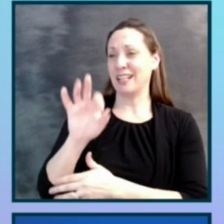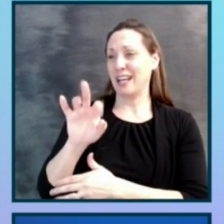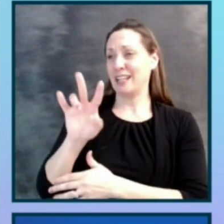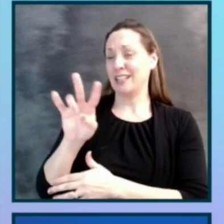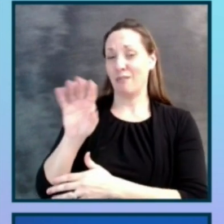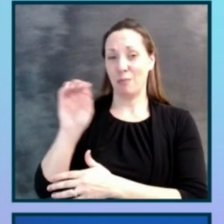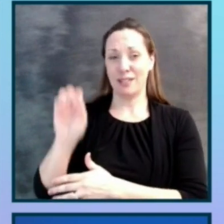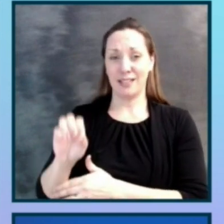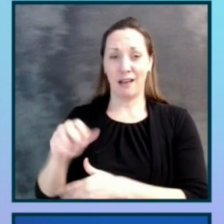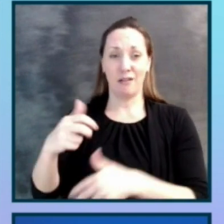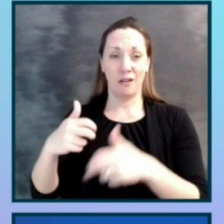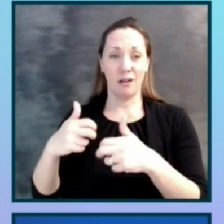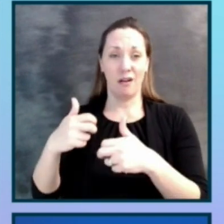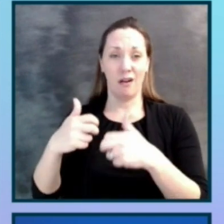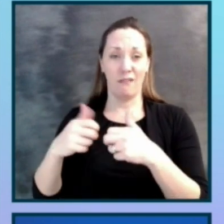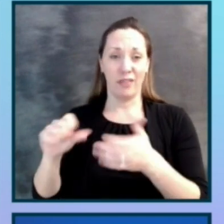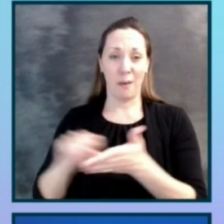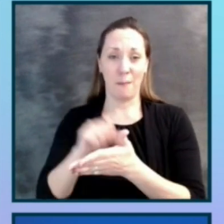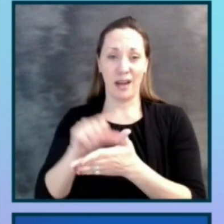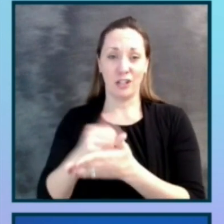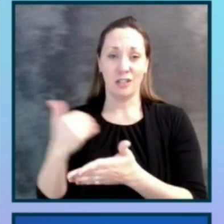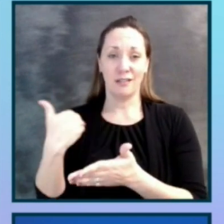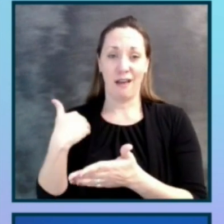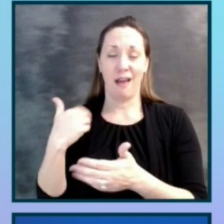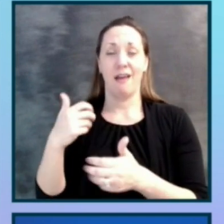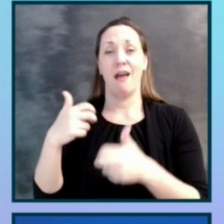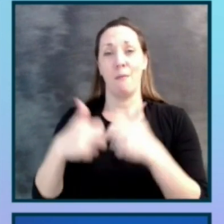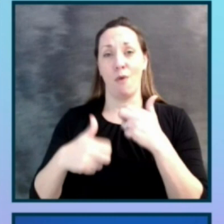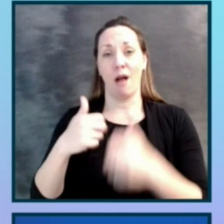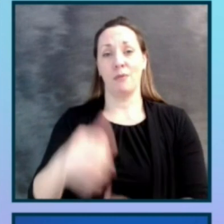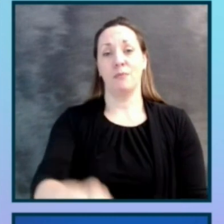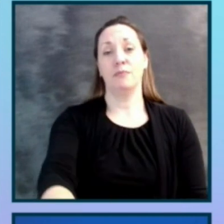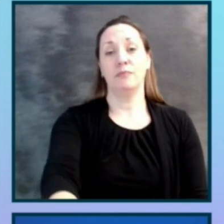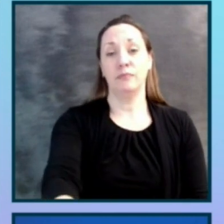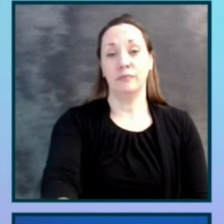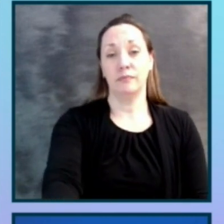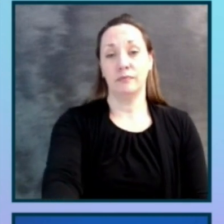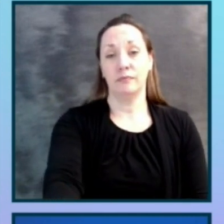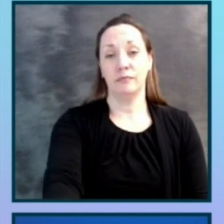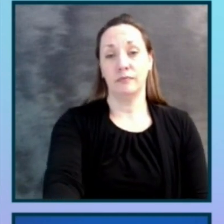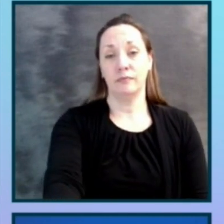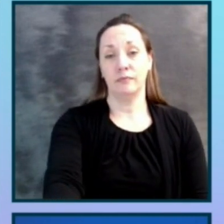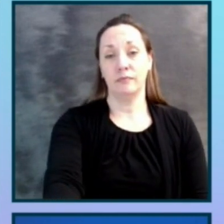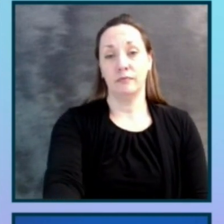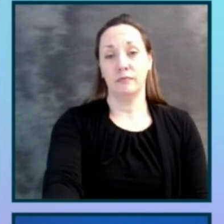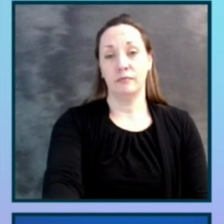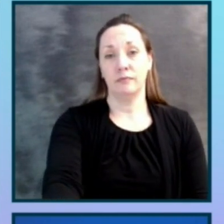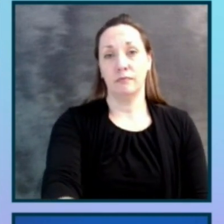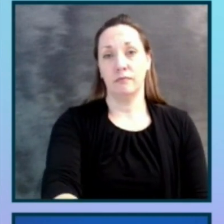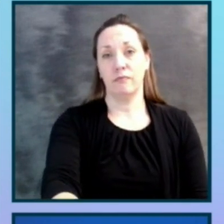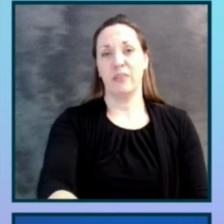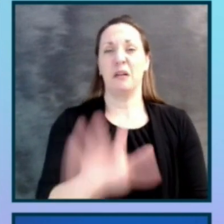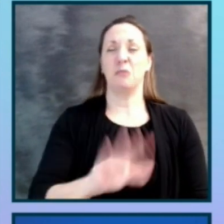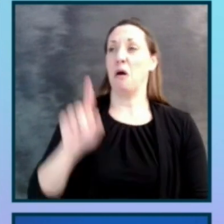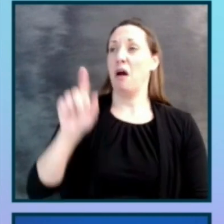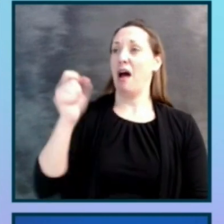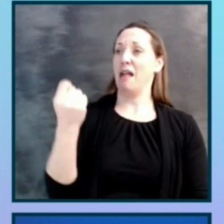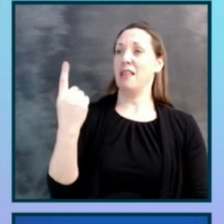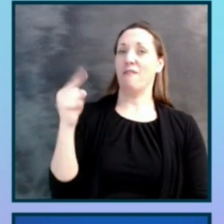and there was an average of 11.6 instances per page. In terms of sufficient color contrast,